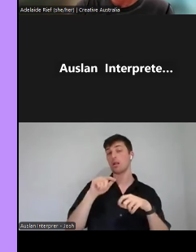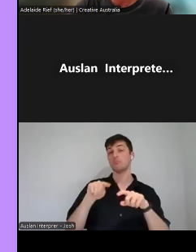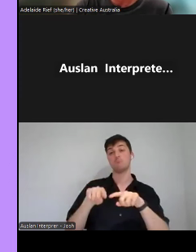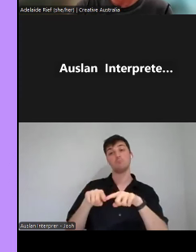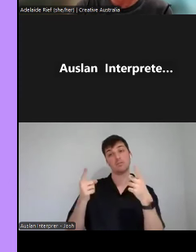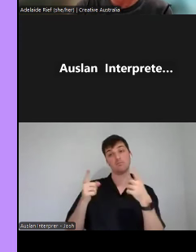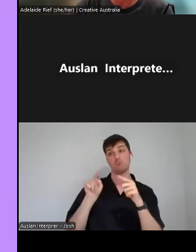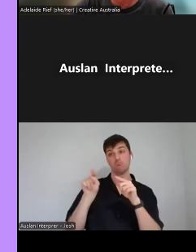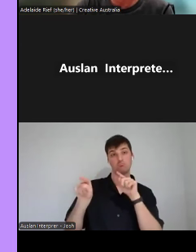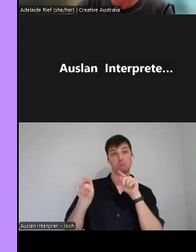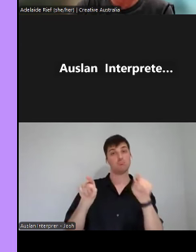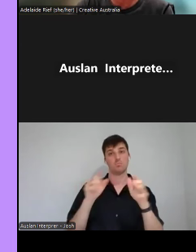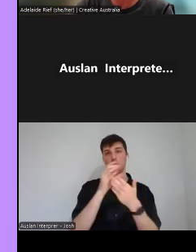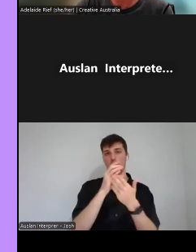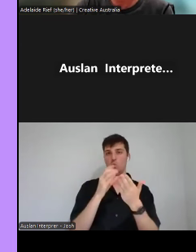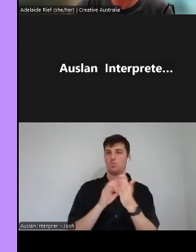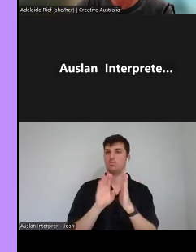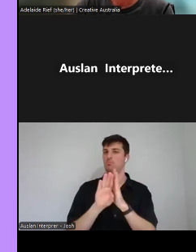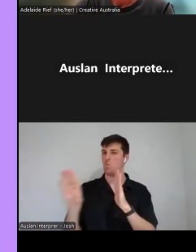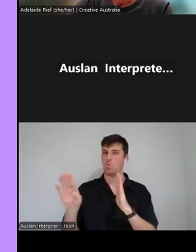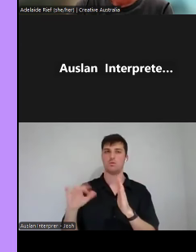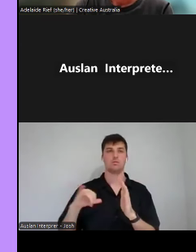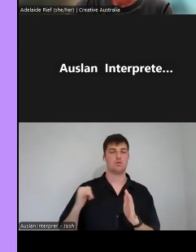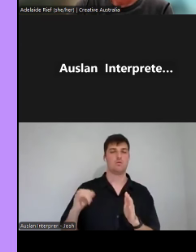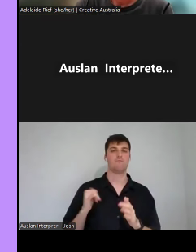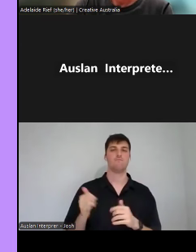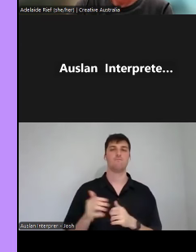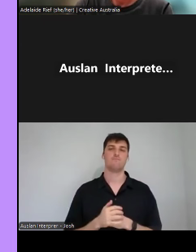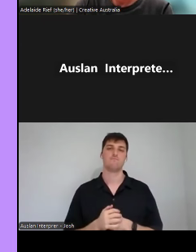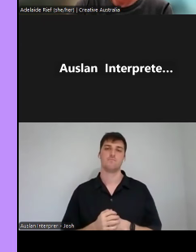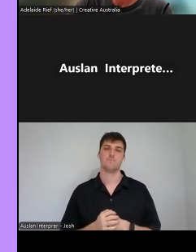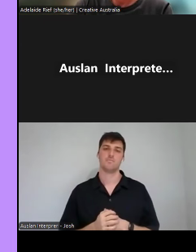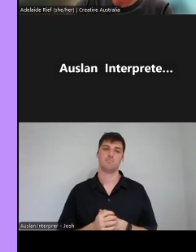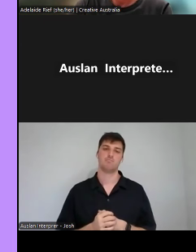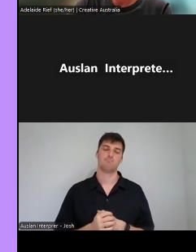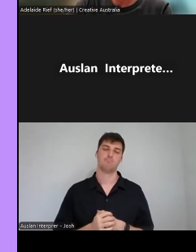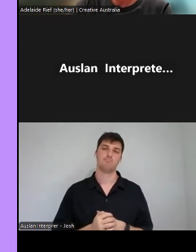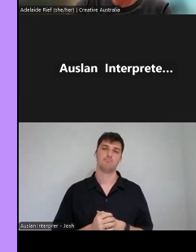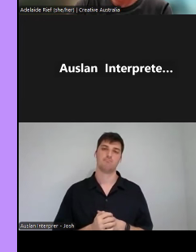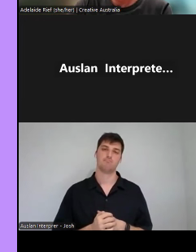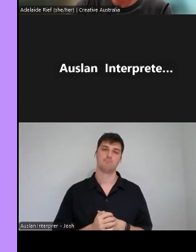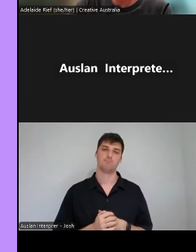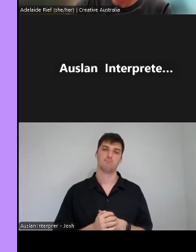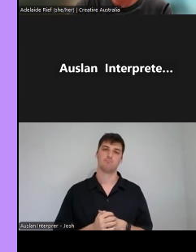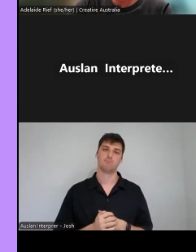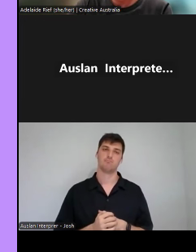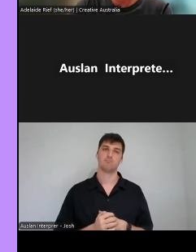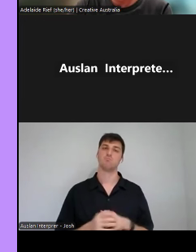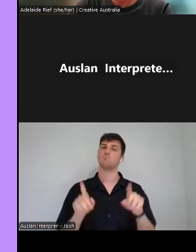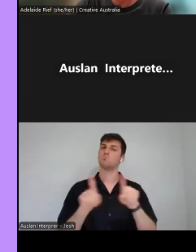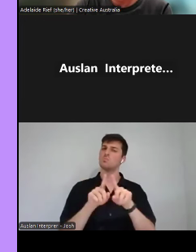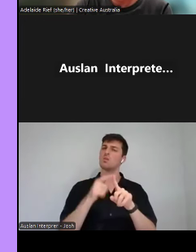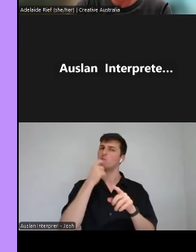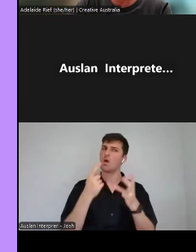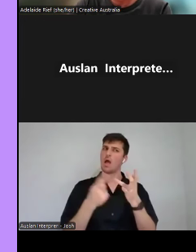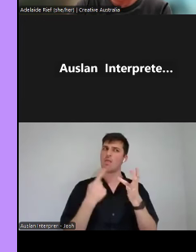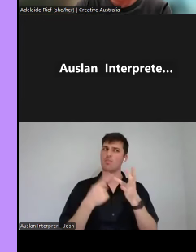multiple different courses. Okay. There is a couple of other open questions here.